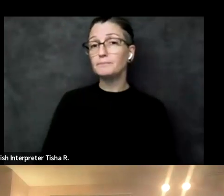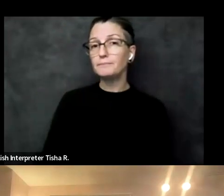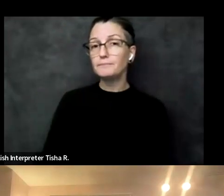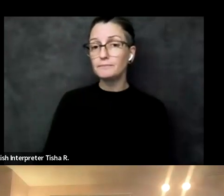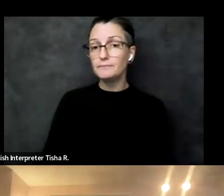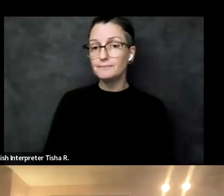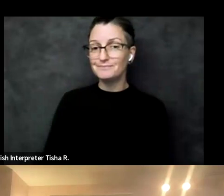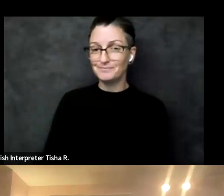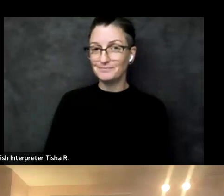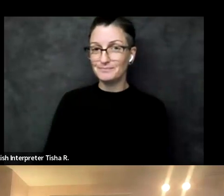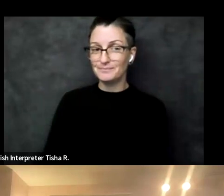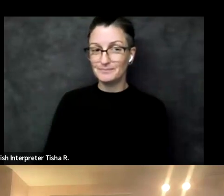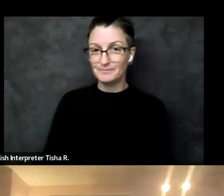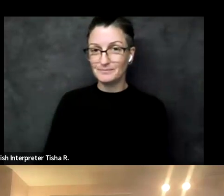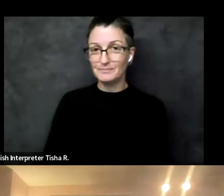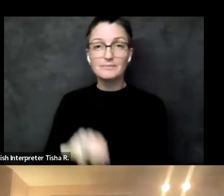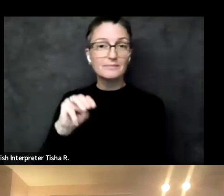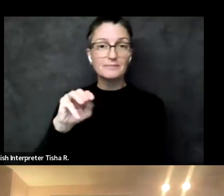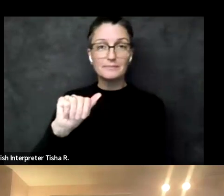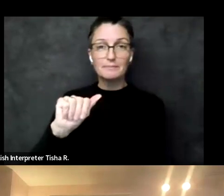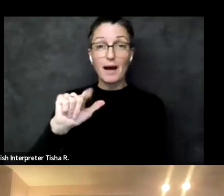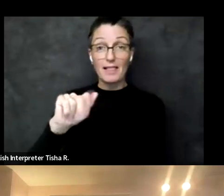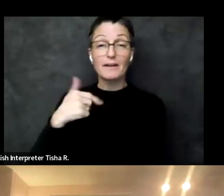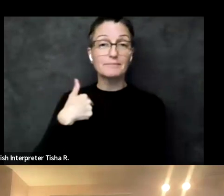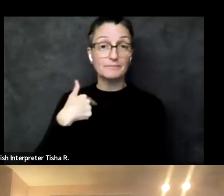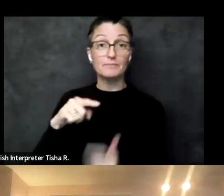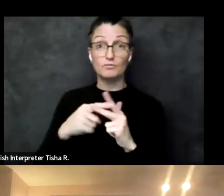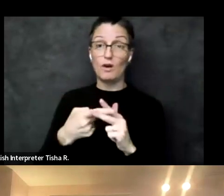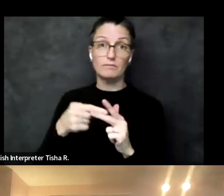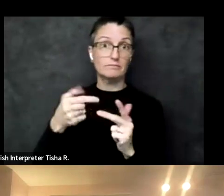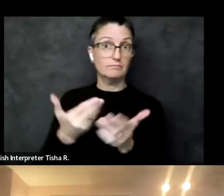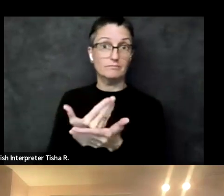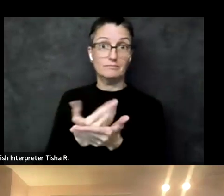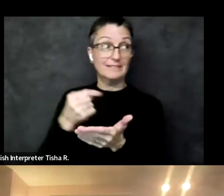I mean, as someone who's starting off in this industry, this is my first film.